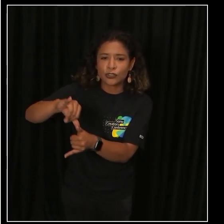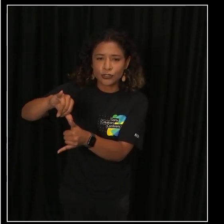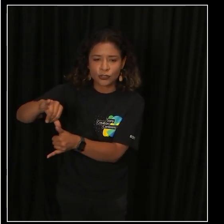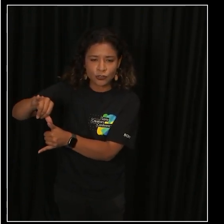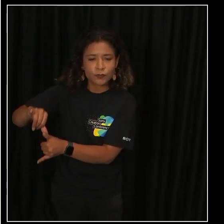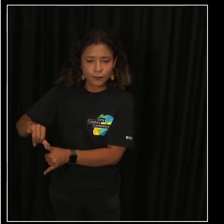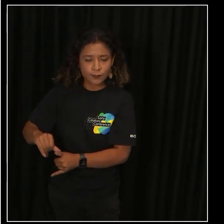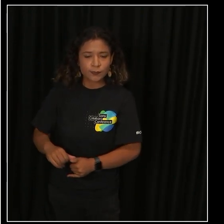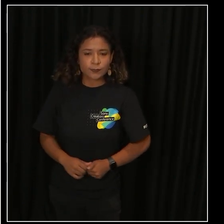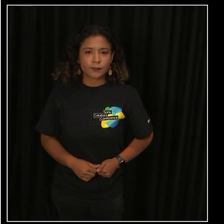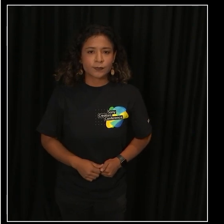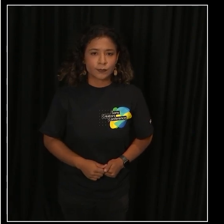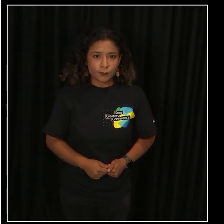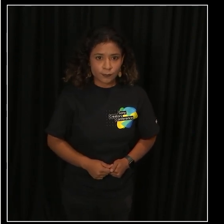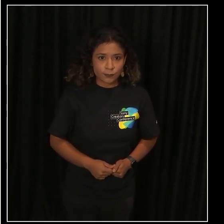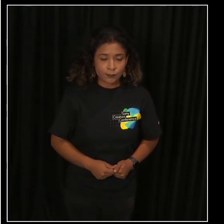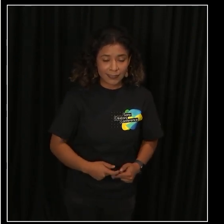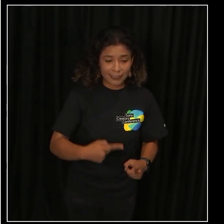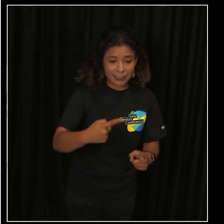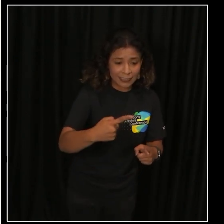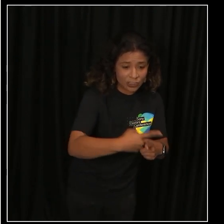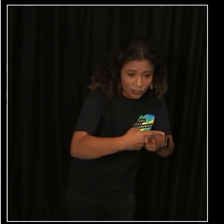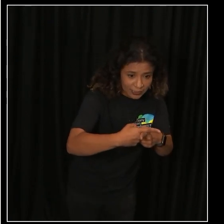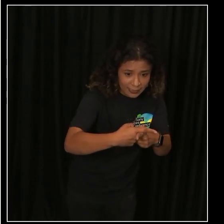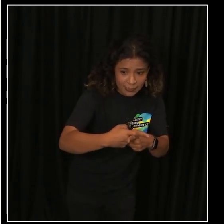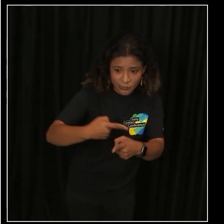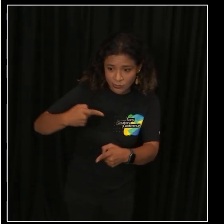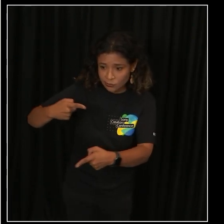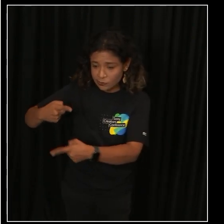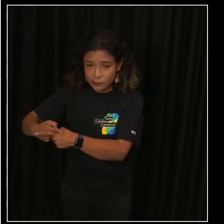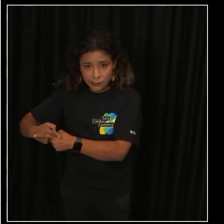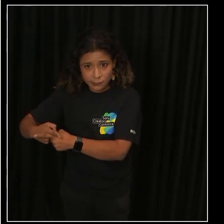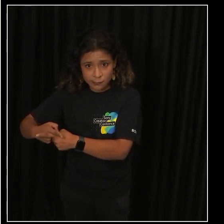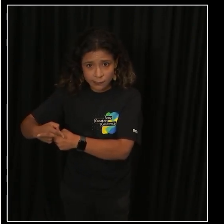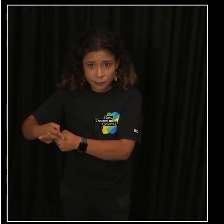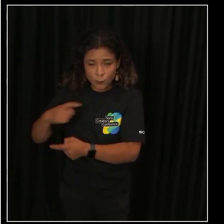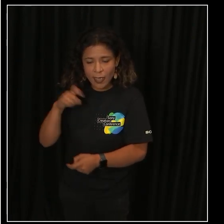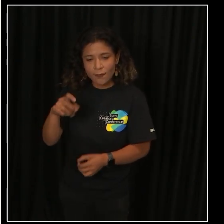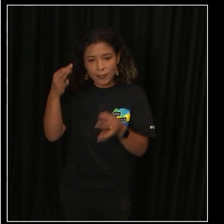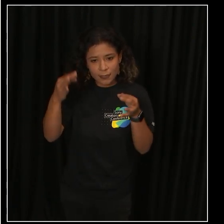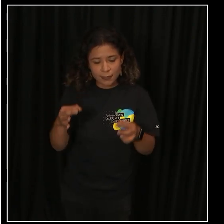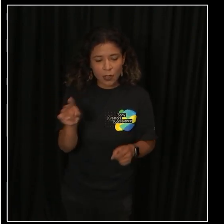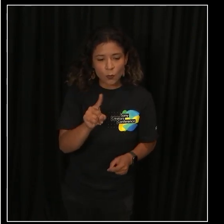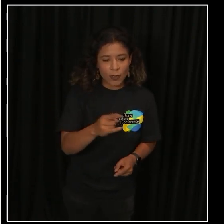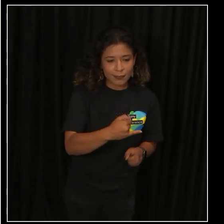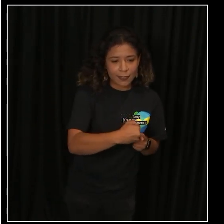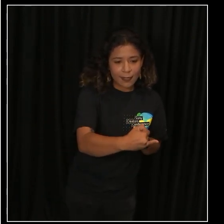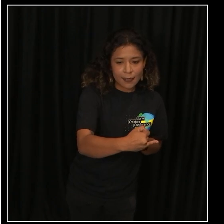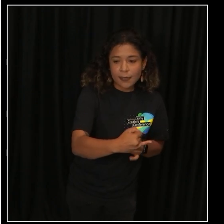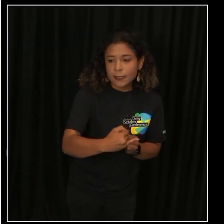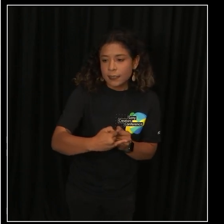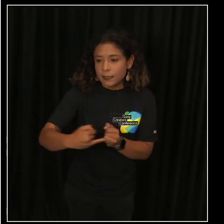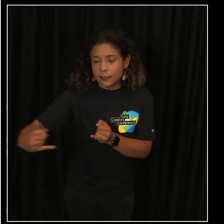At the intersection points, we do shading like rasterization instead of recursive ray tracing